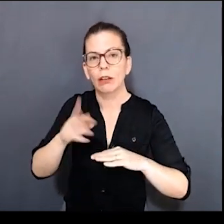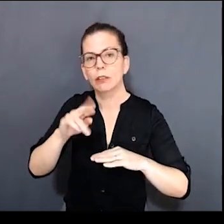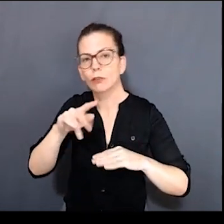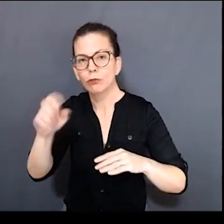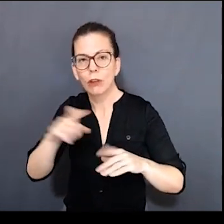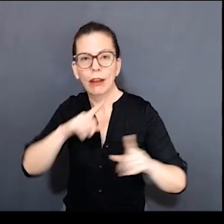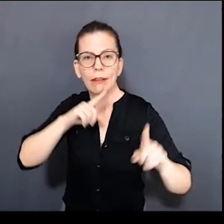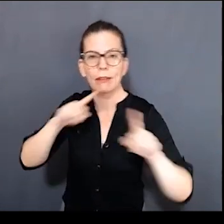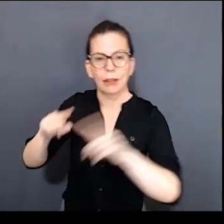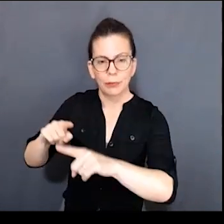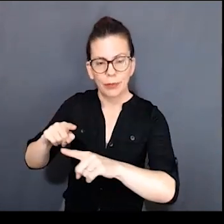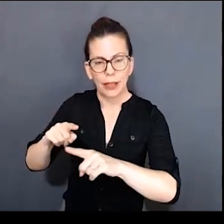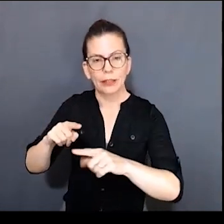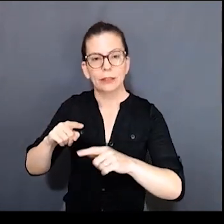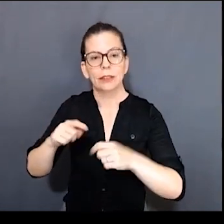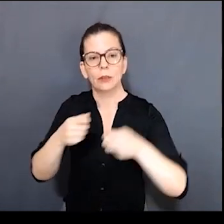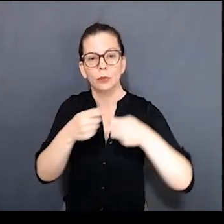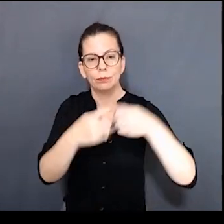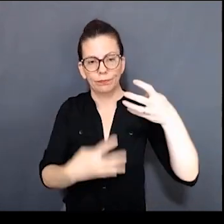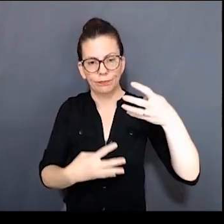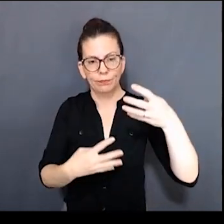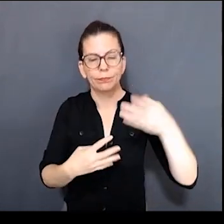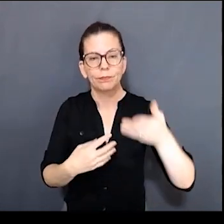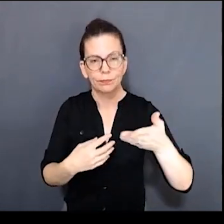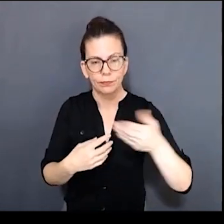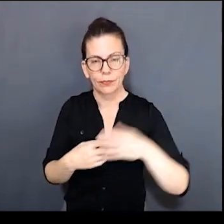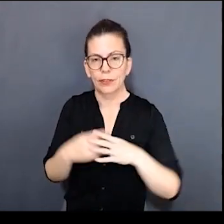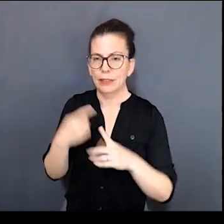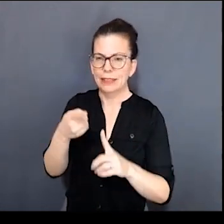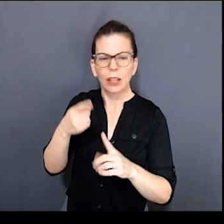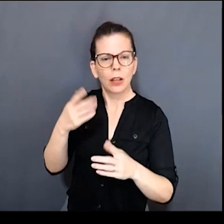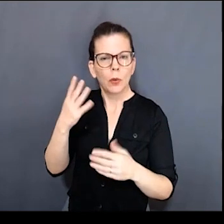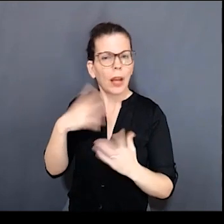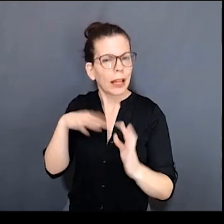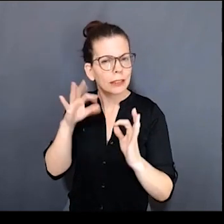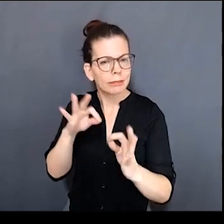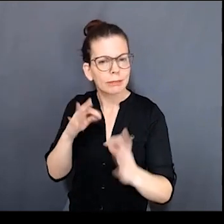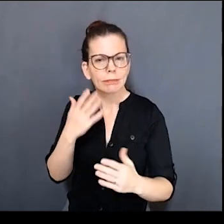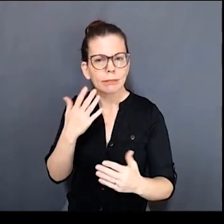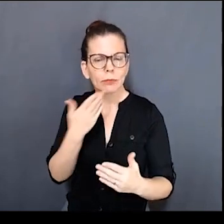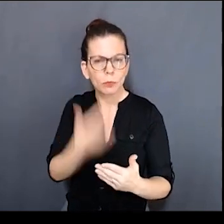and you get the date. So the beauty of this is because it's an agent